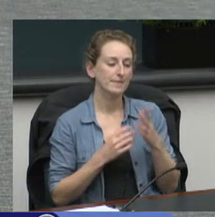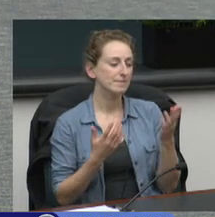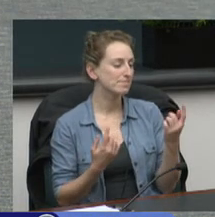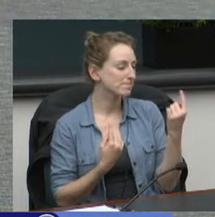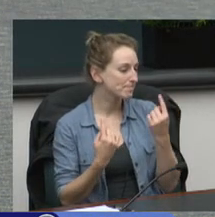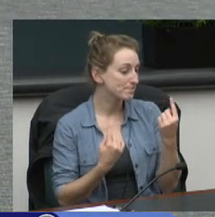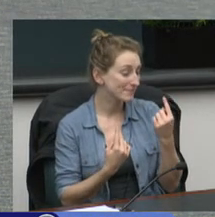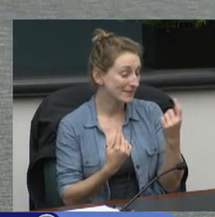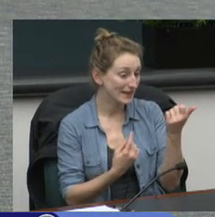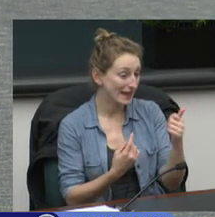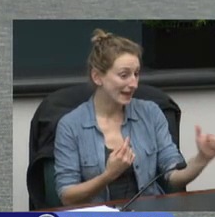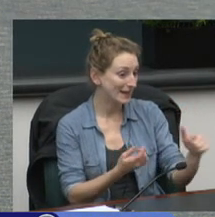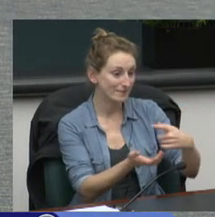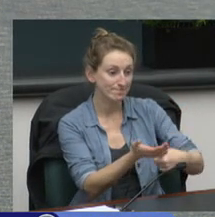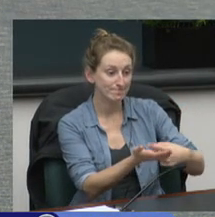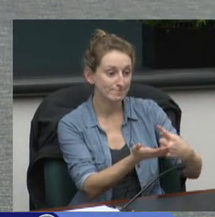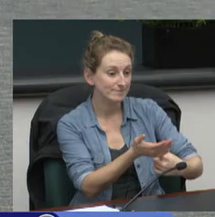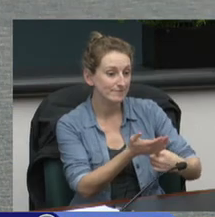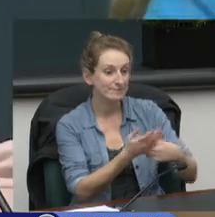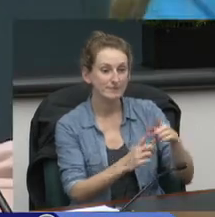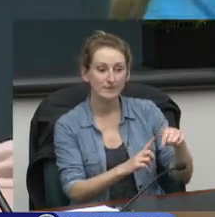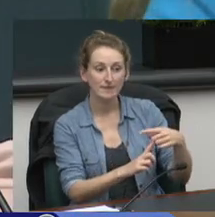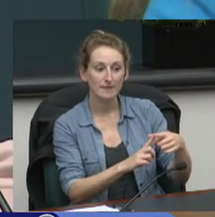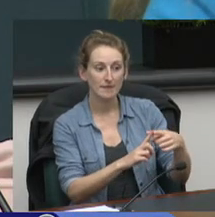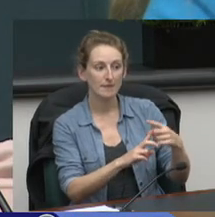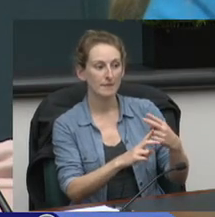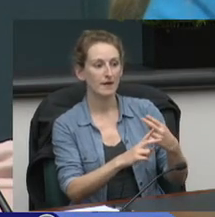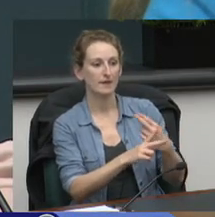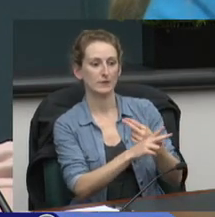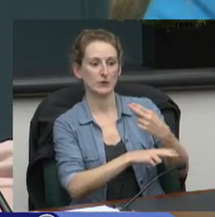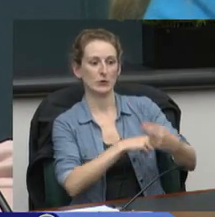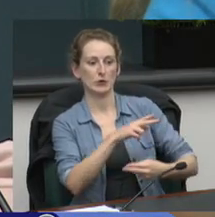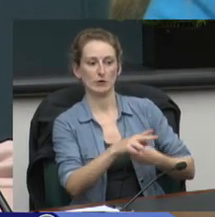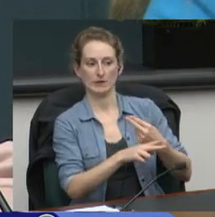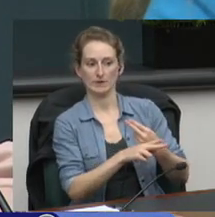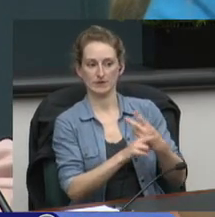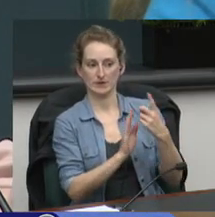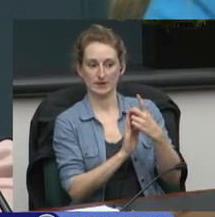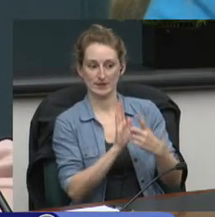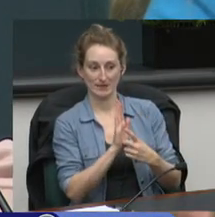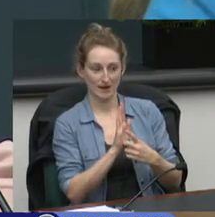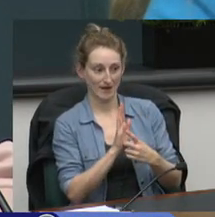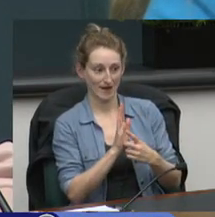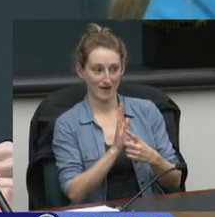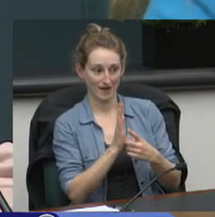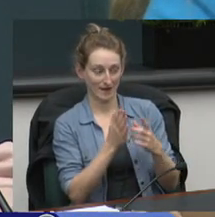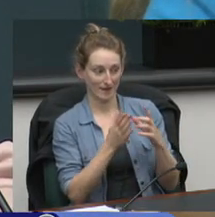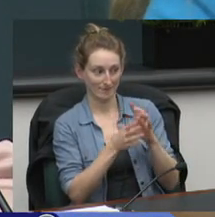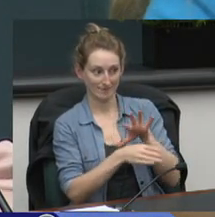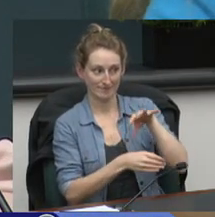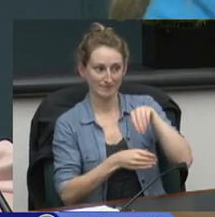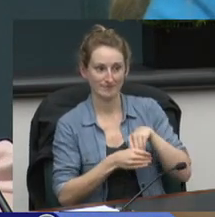discussion about universal designs being part of that maybe package of things